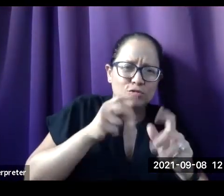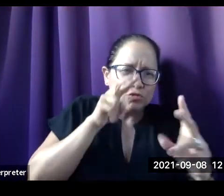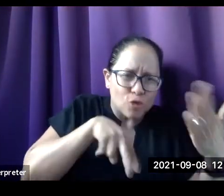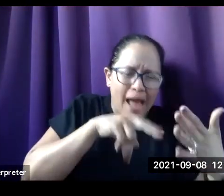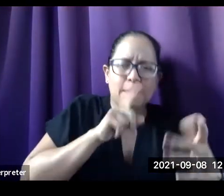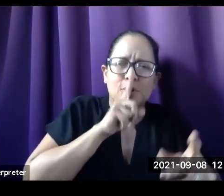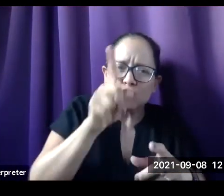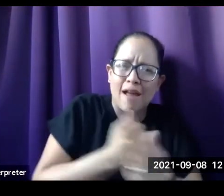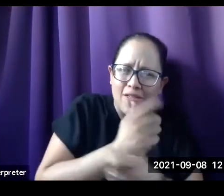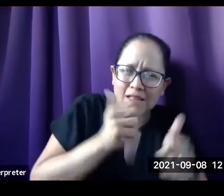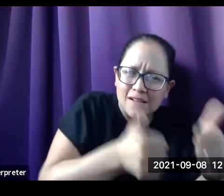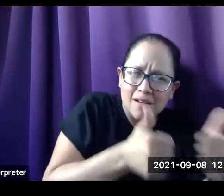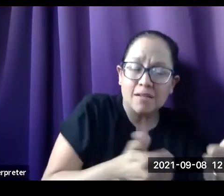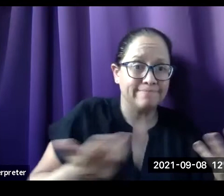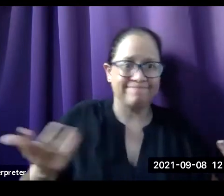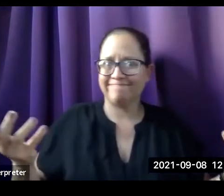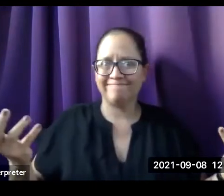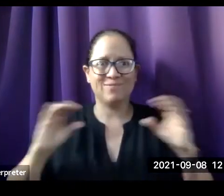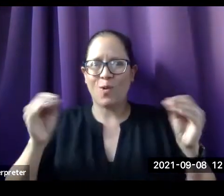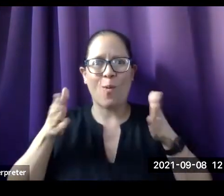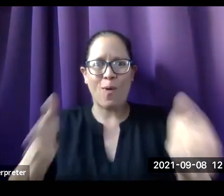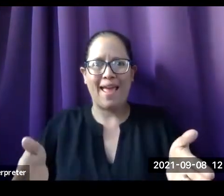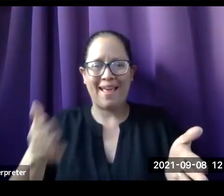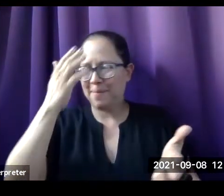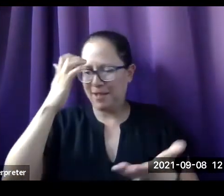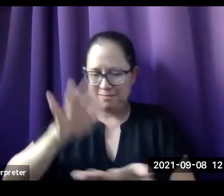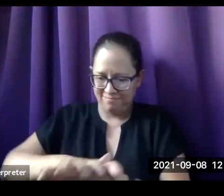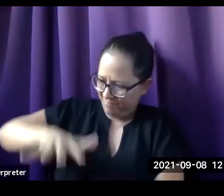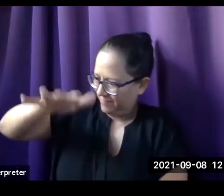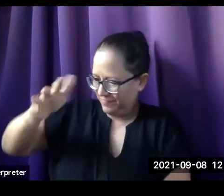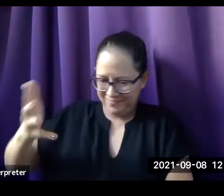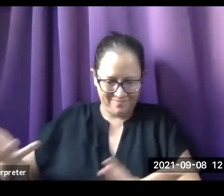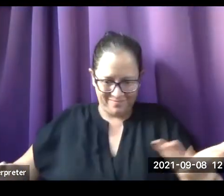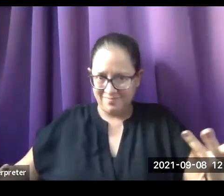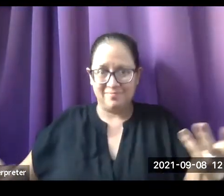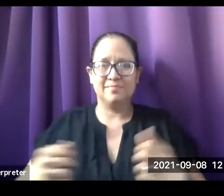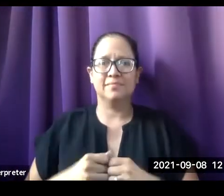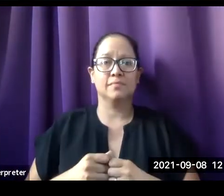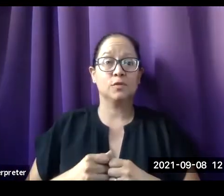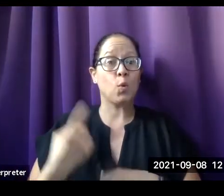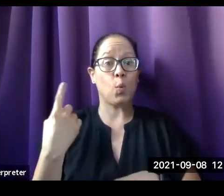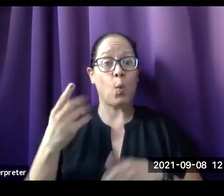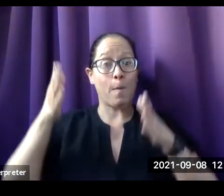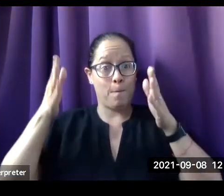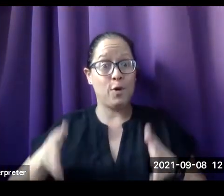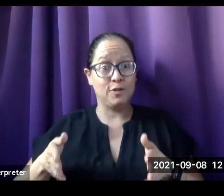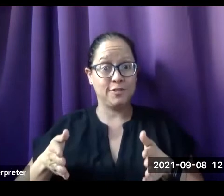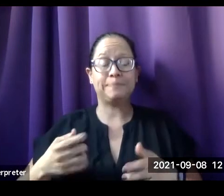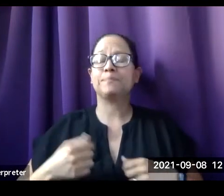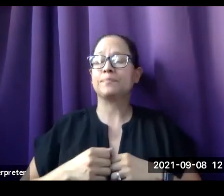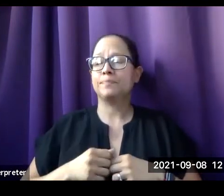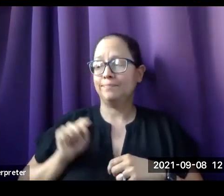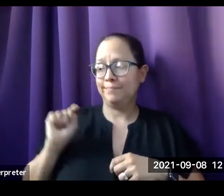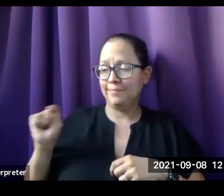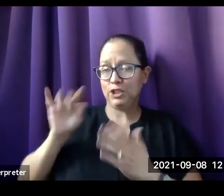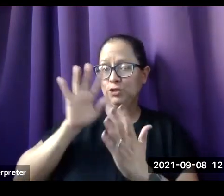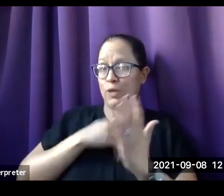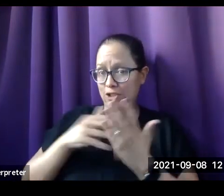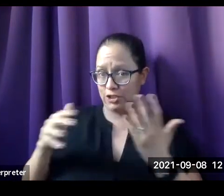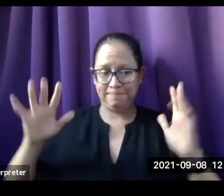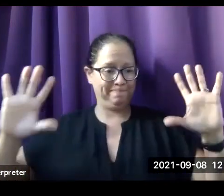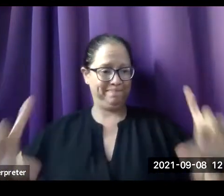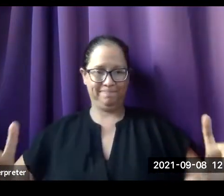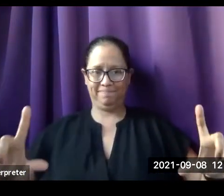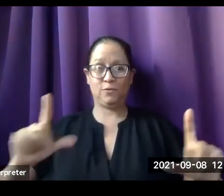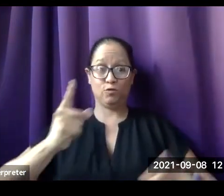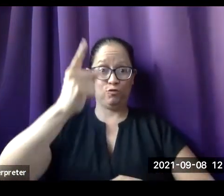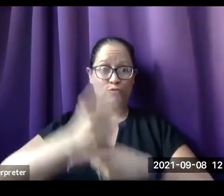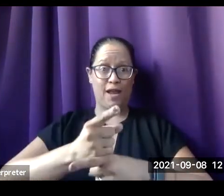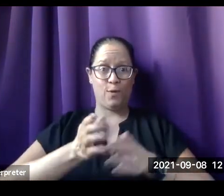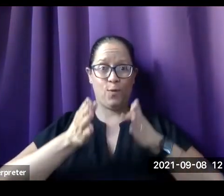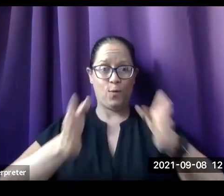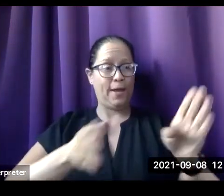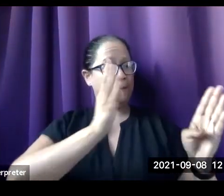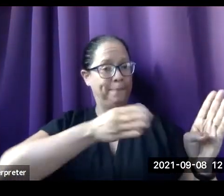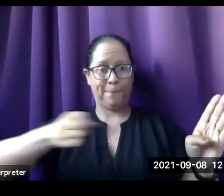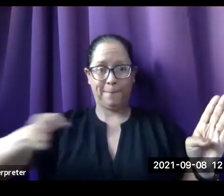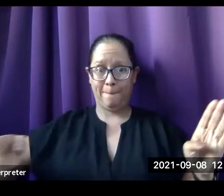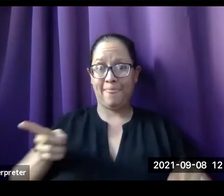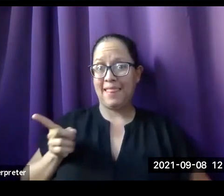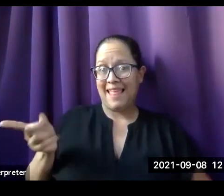So, as one of our participants noted, if she didn't set up her spreadsheets correctly, she's got to go back through them. And, for instance. Last year they serve 500 clients.